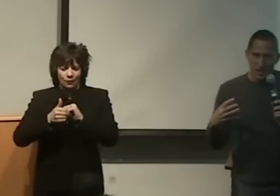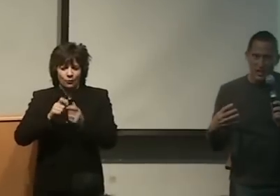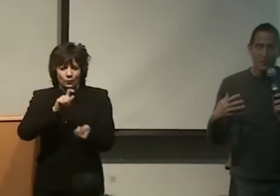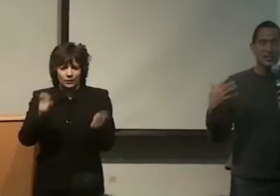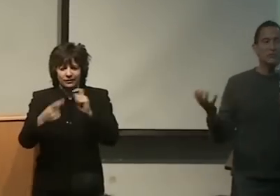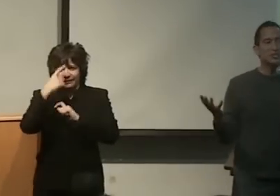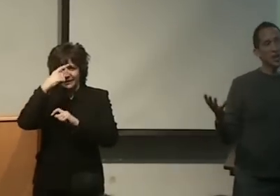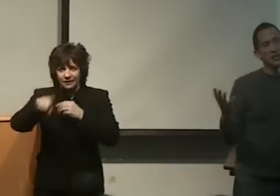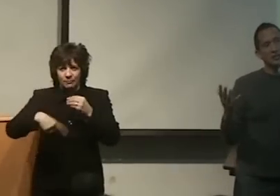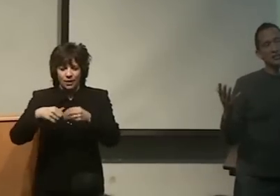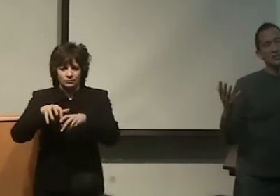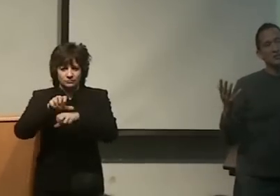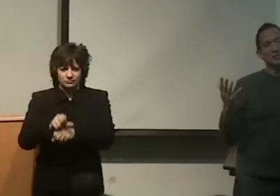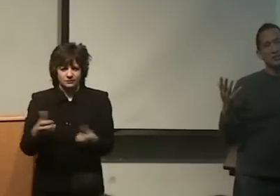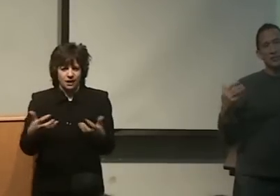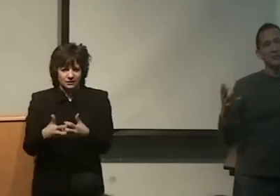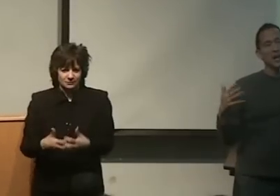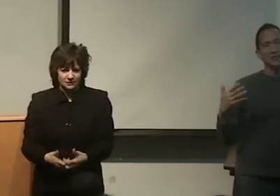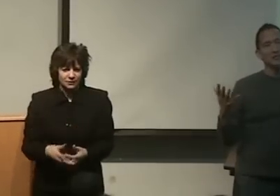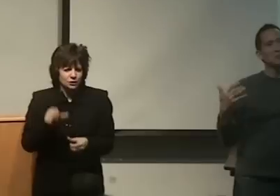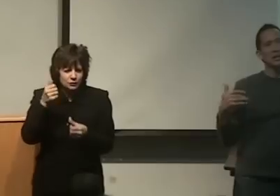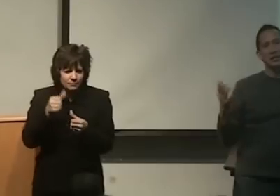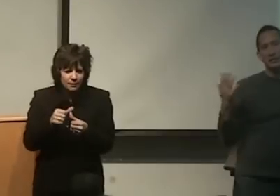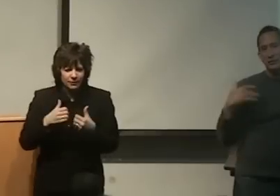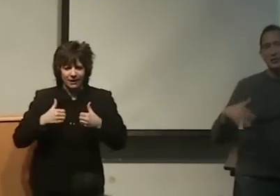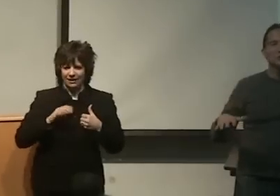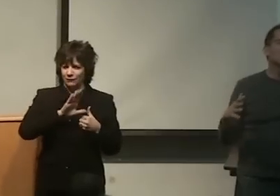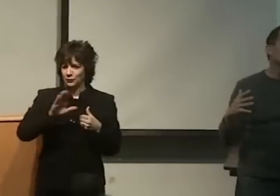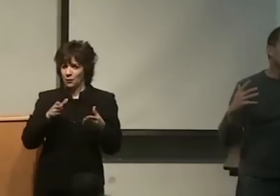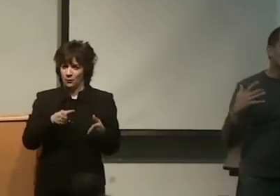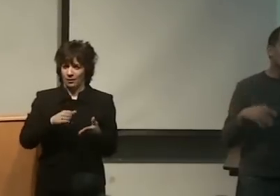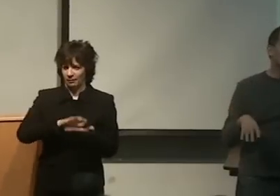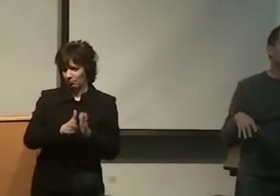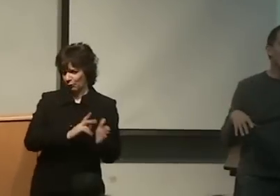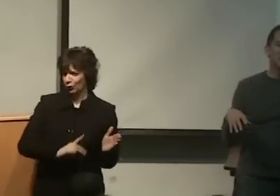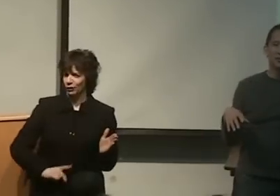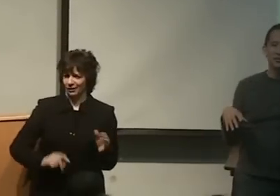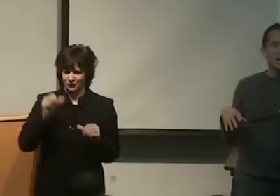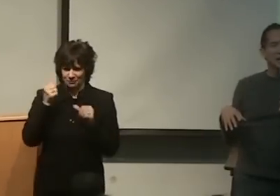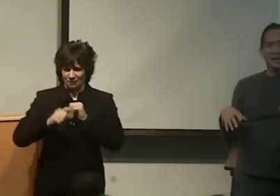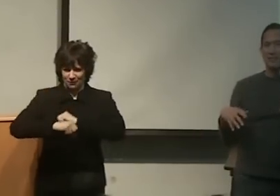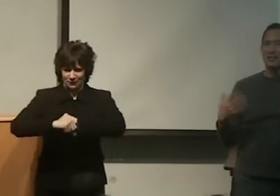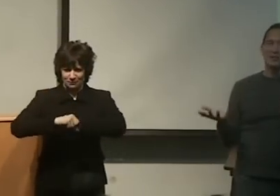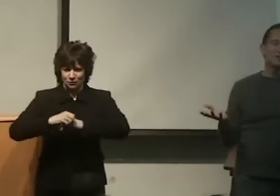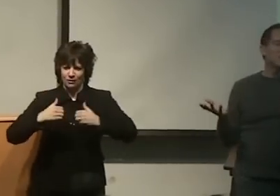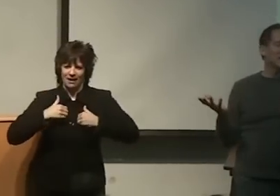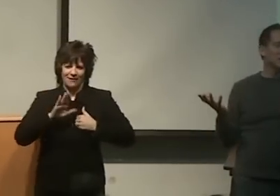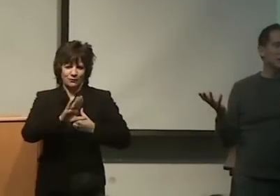Now, we started this, you remember have it your way, we're old enough, the hamburgers? I mean, come on, can you imagine going to Starbucks